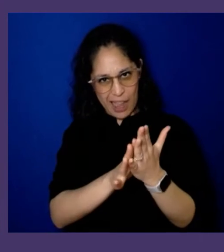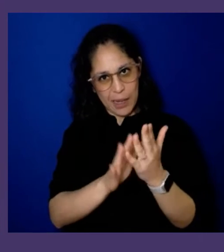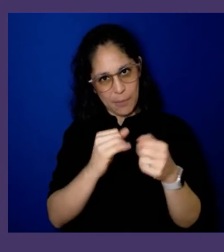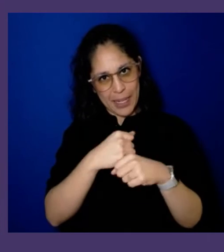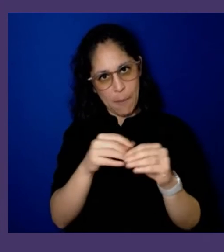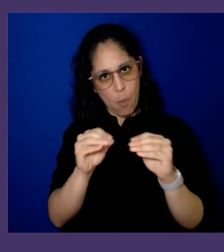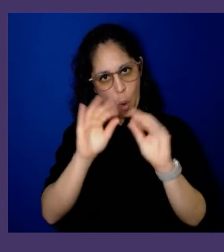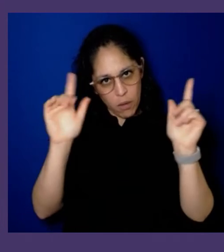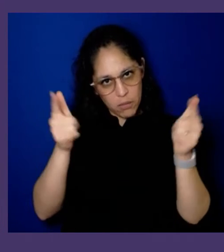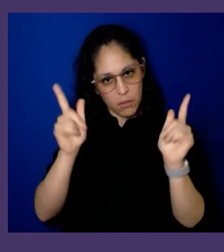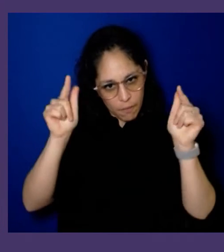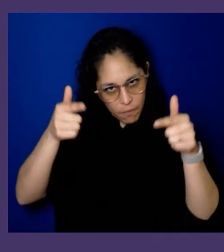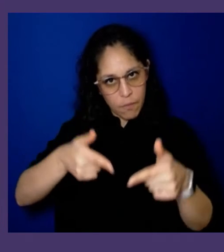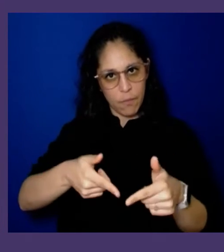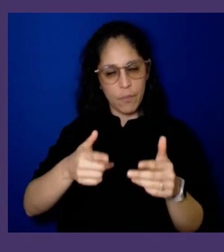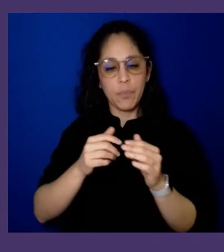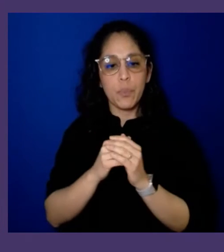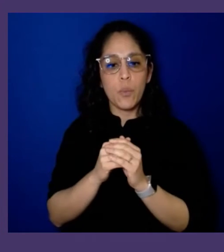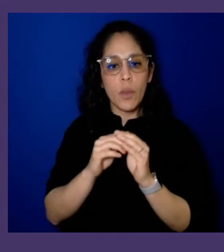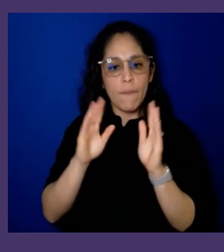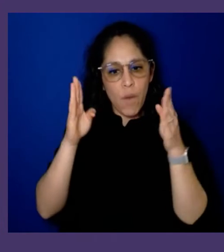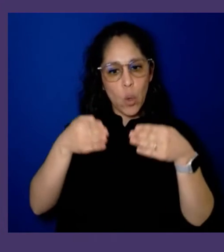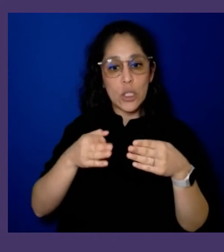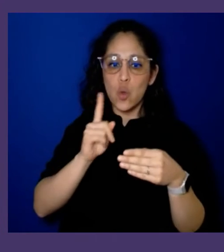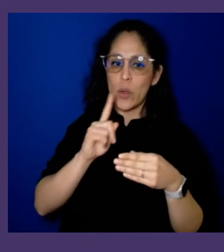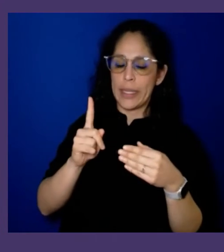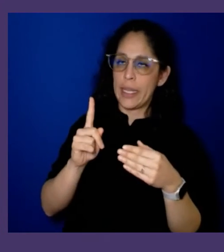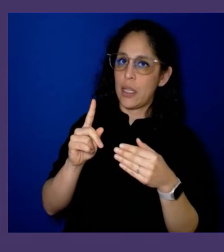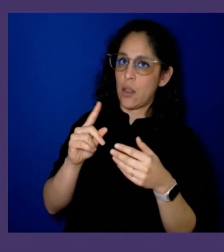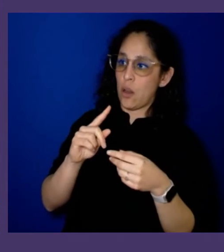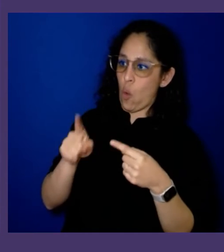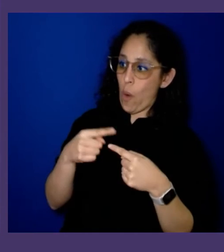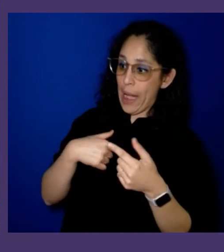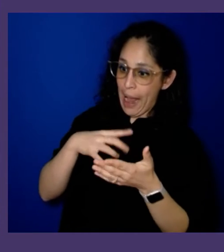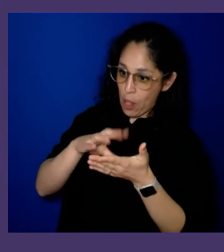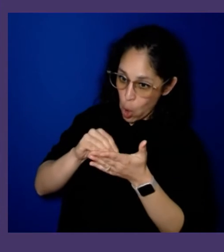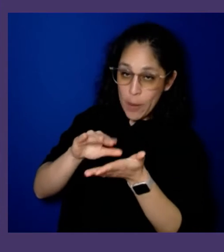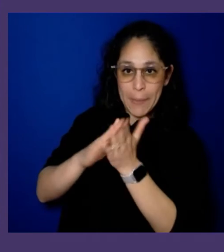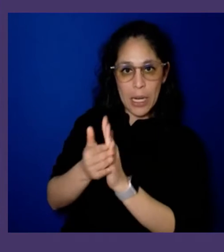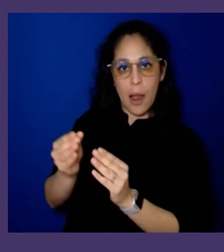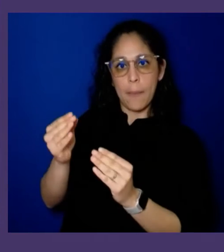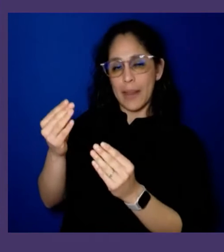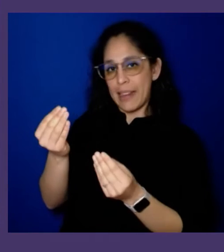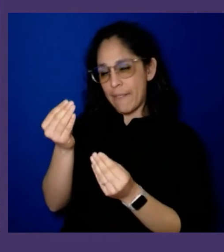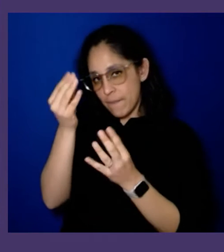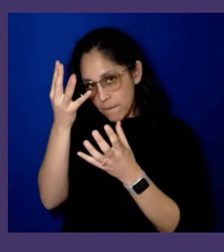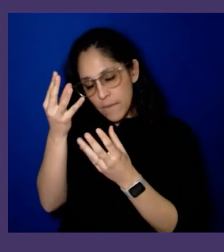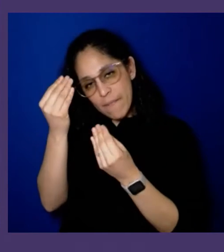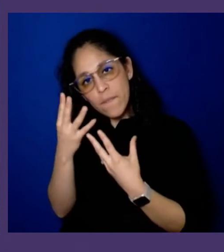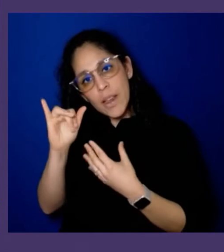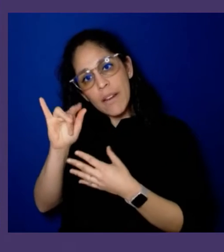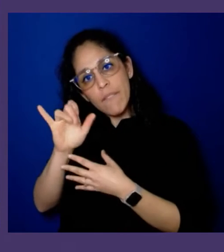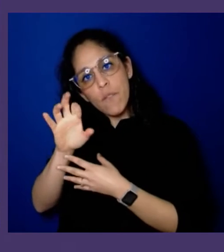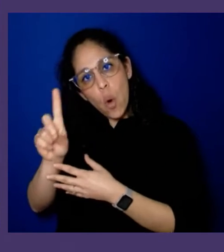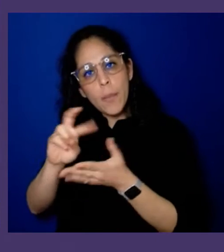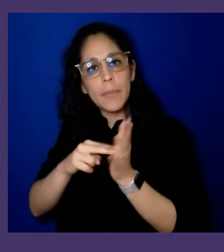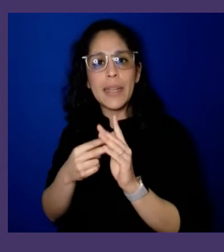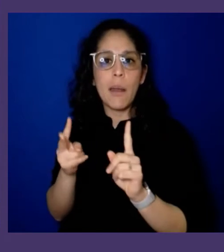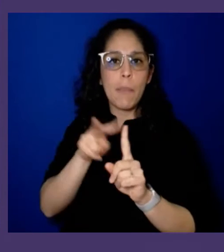start from an informed place when spinning up new inclusive research efforts. One of the first projects where I got to bring these learnings to bear was on